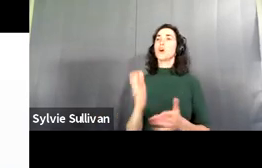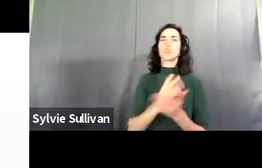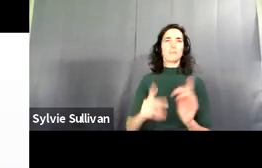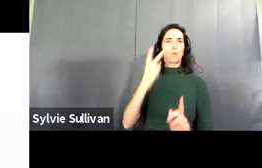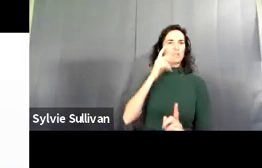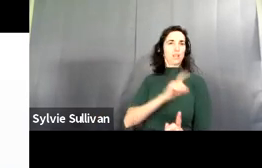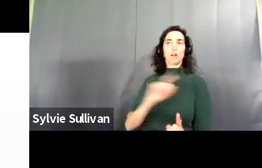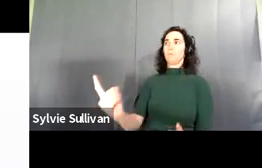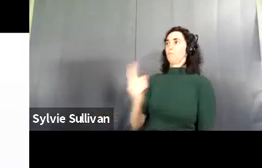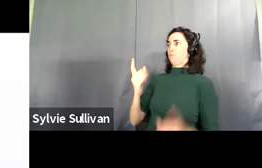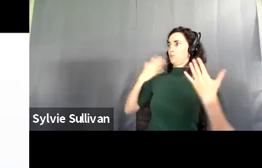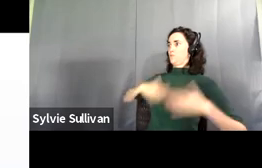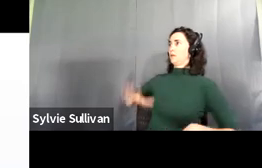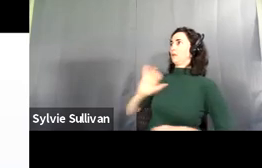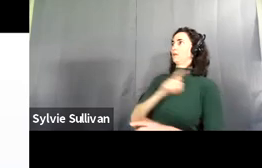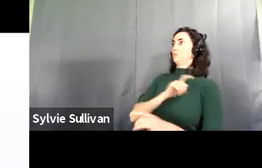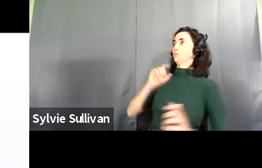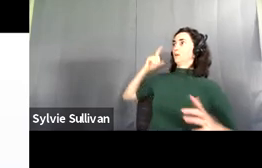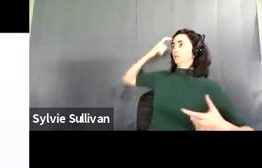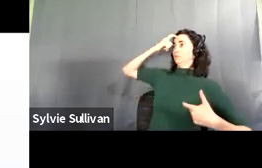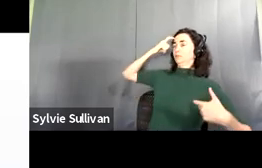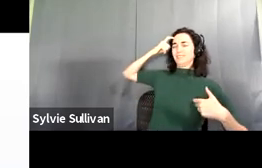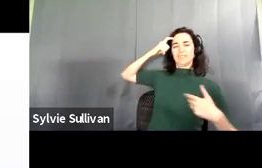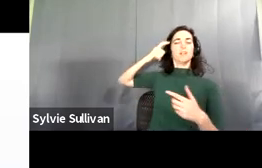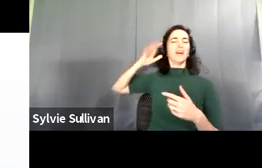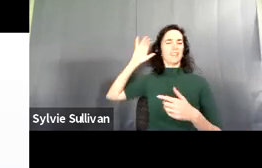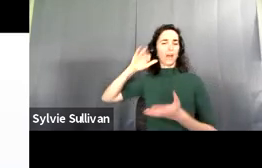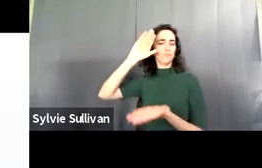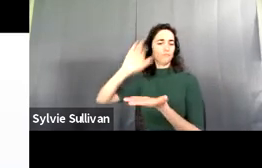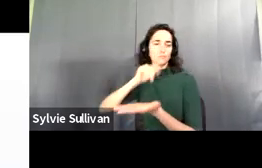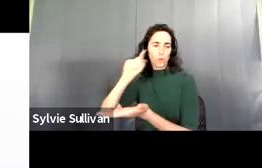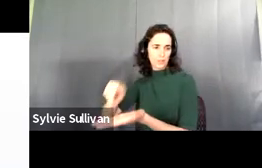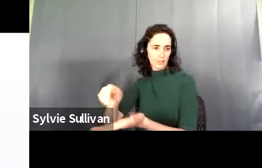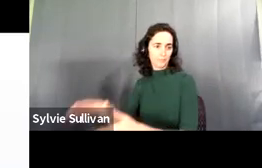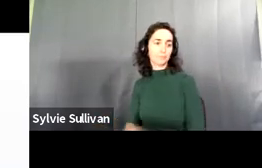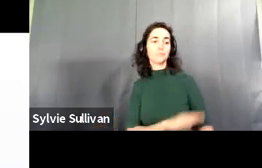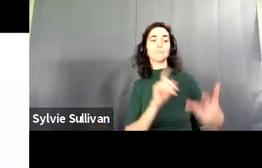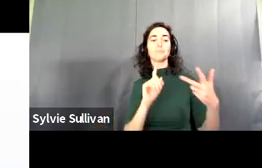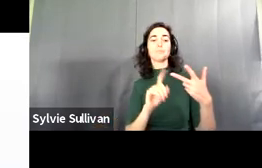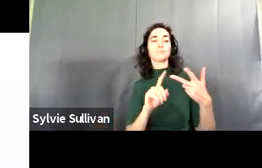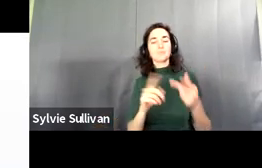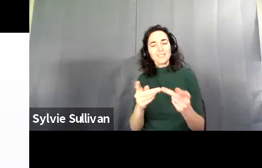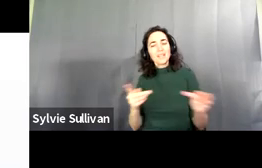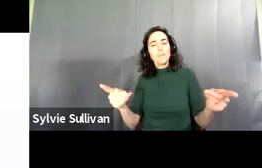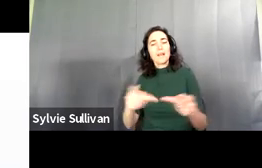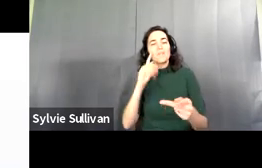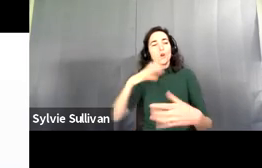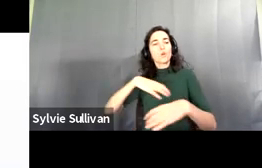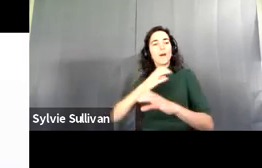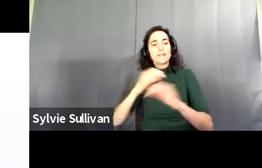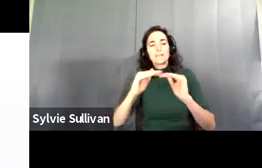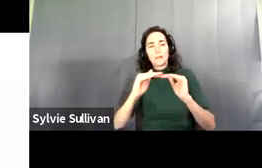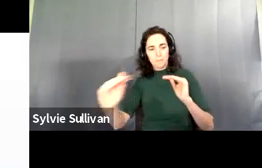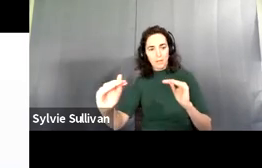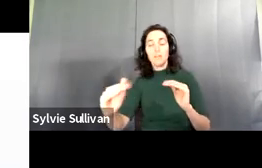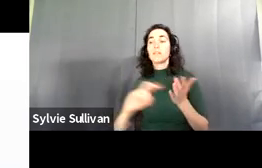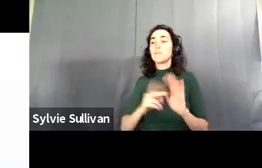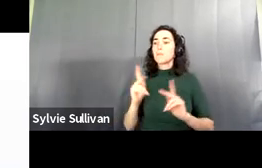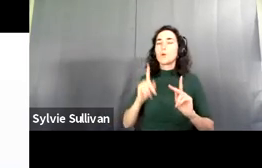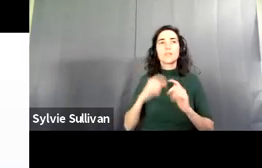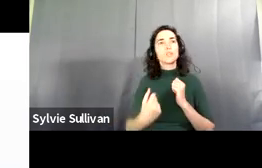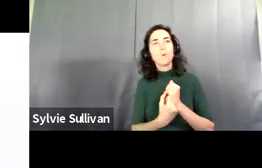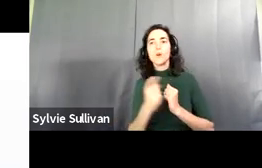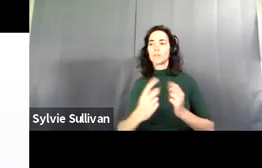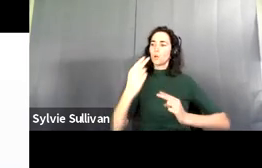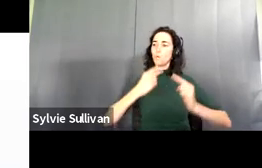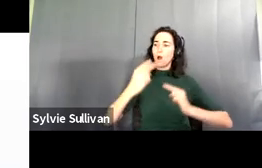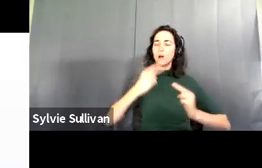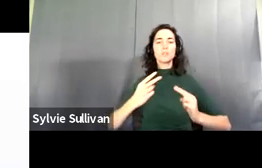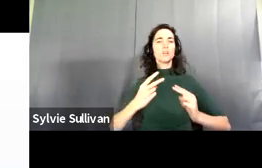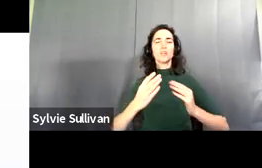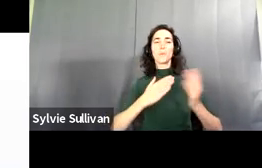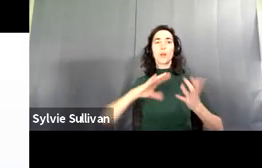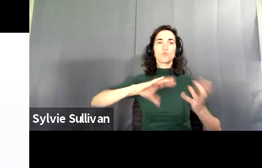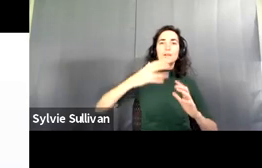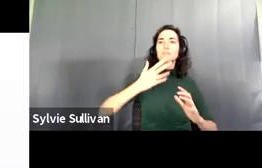on their door component three crisis stabilization locations, which constitute the retreat model can offer short term care for people who need support an observation regardless of their level of crisis.